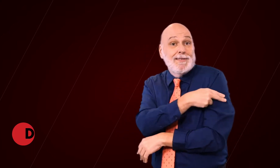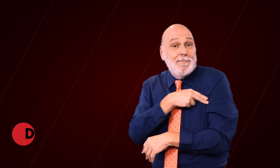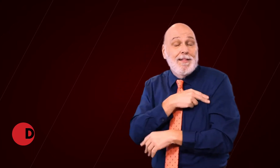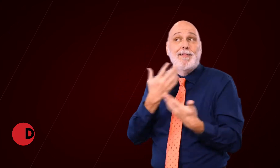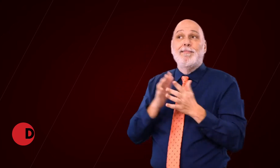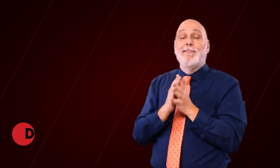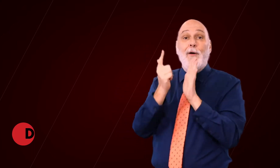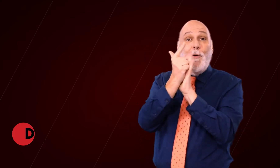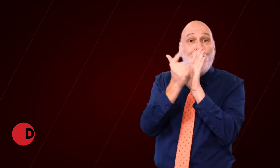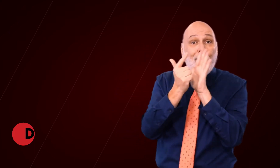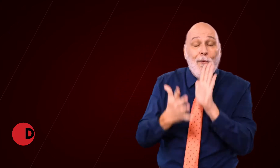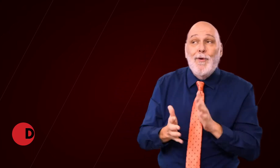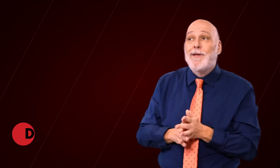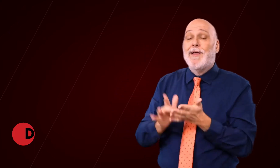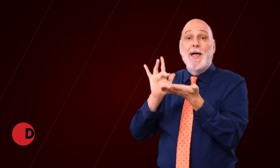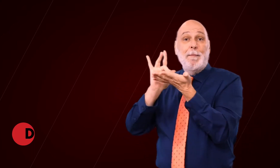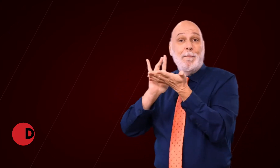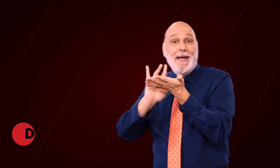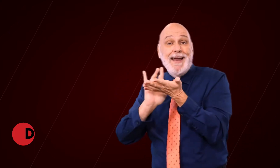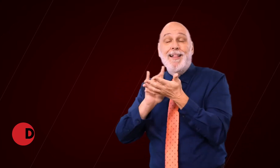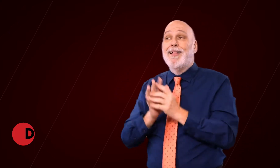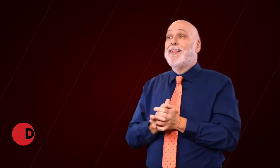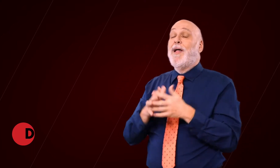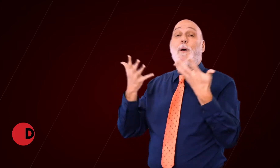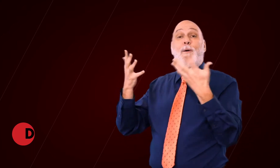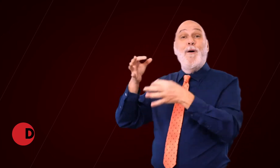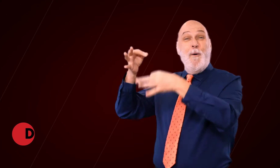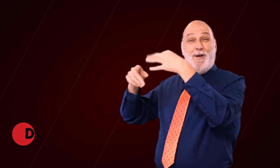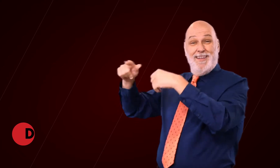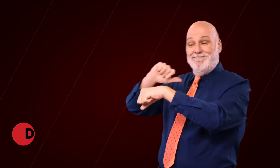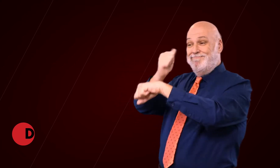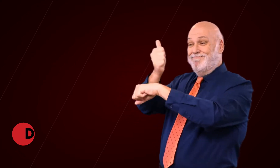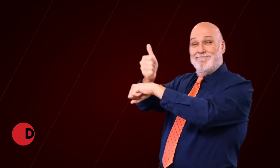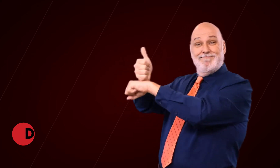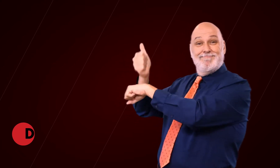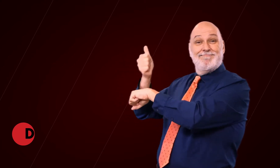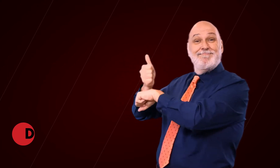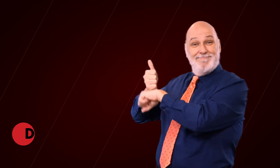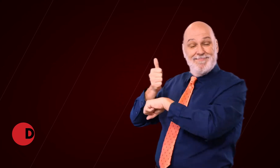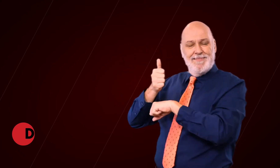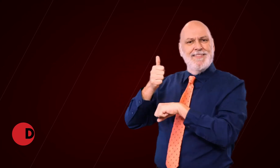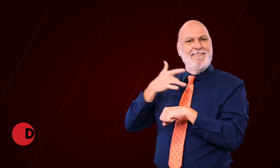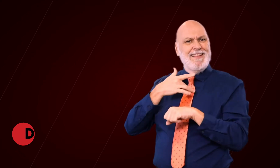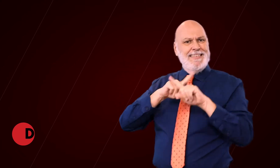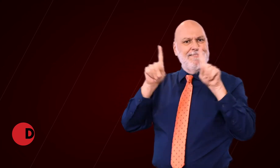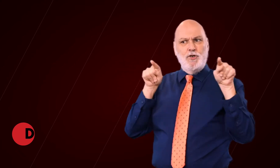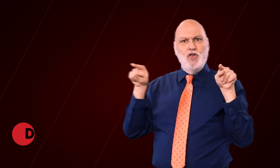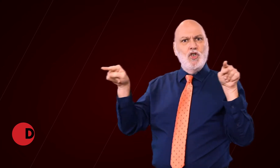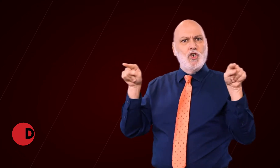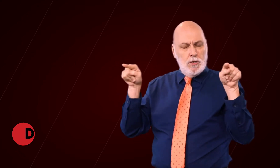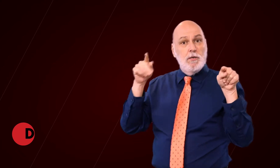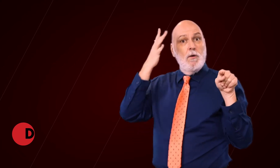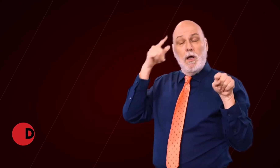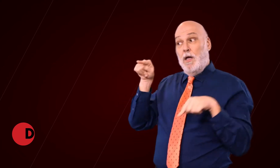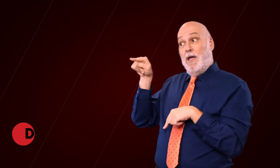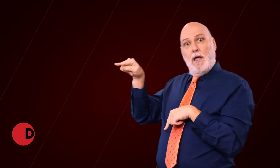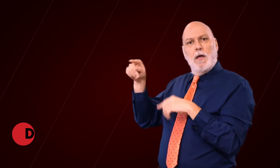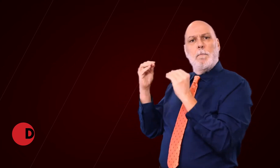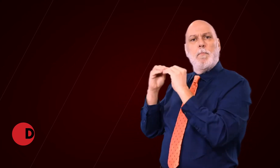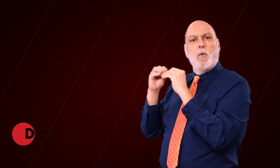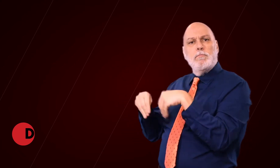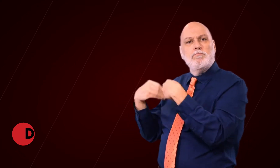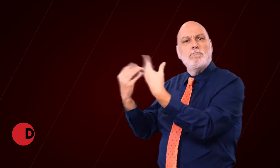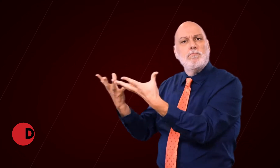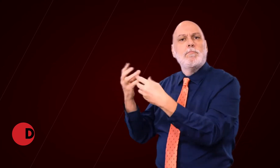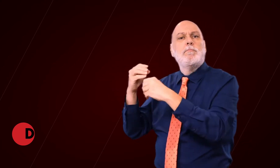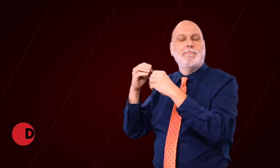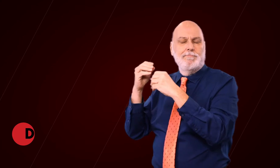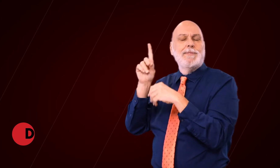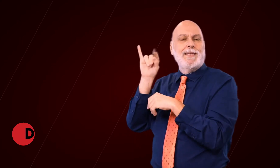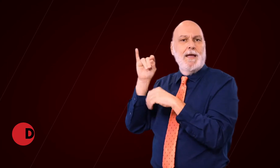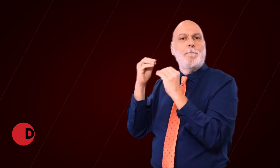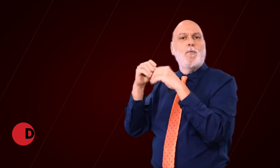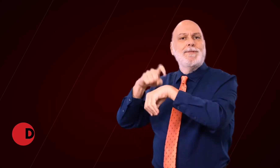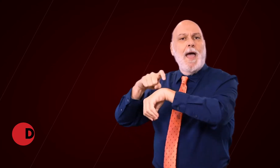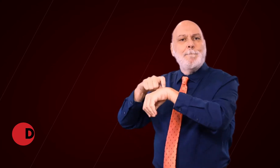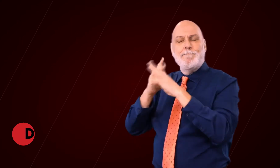like court, hospital, lawyer, medical or court settings.